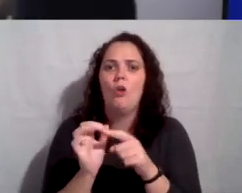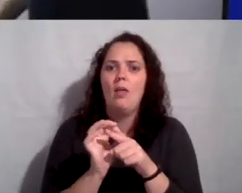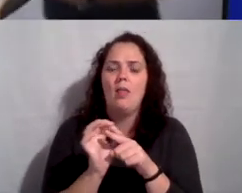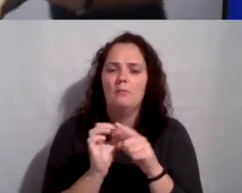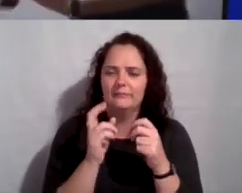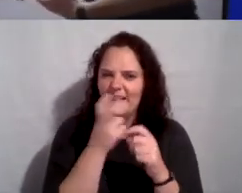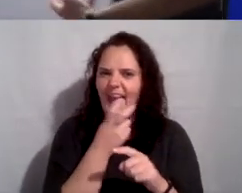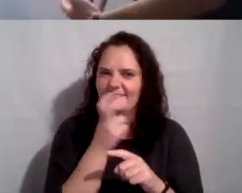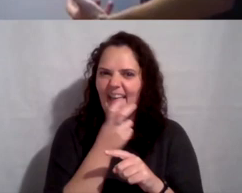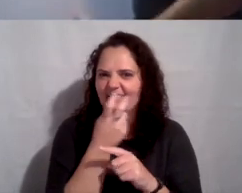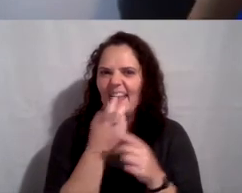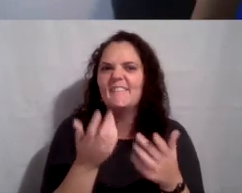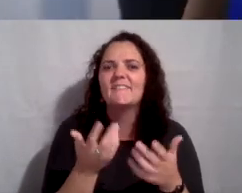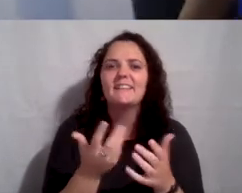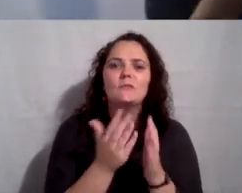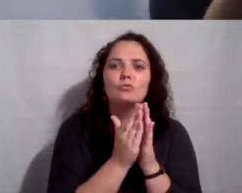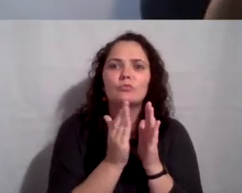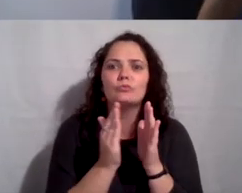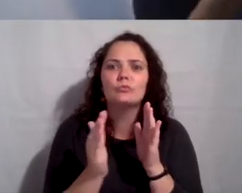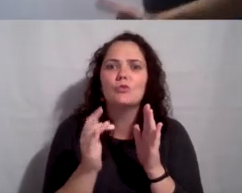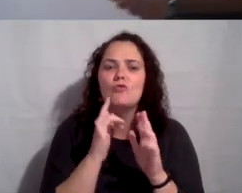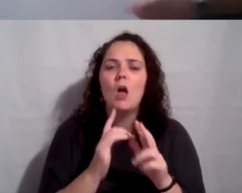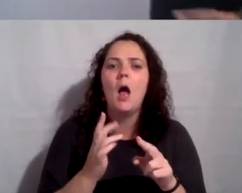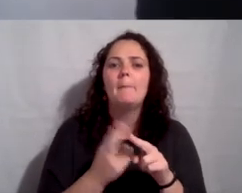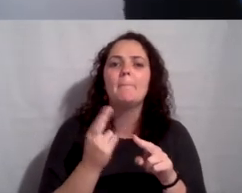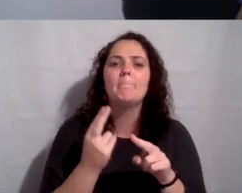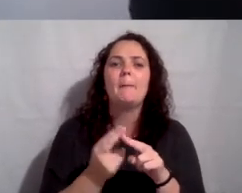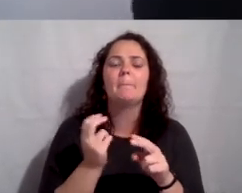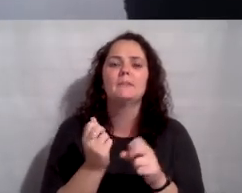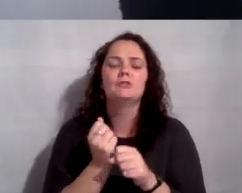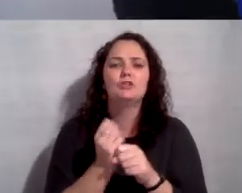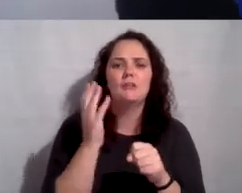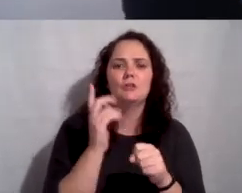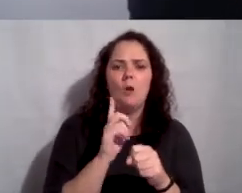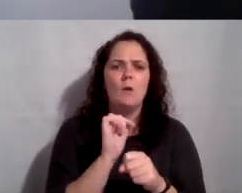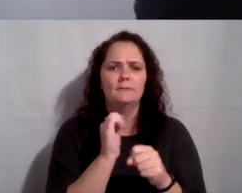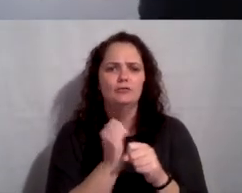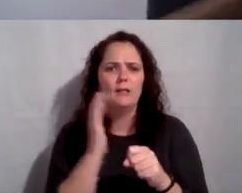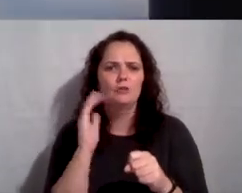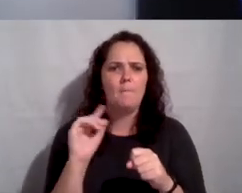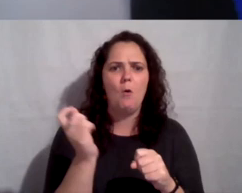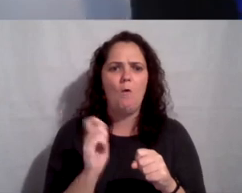and again I'm going to try this time to work with a rapid more gestural action-based line to